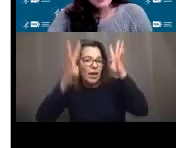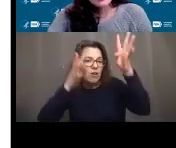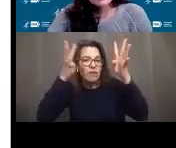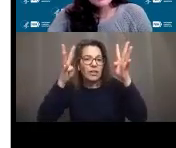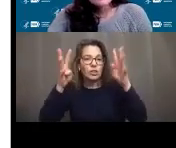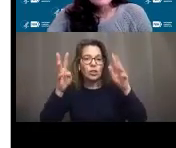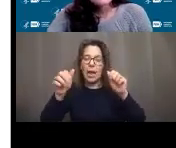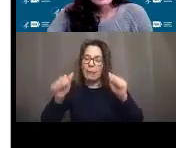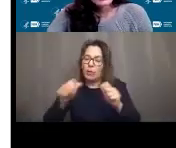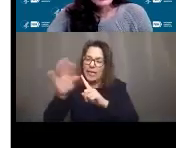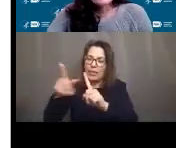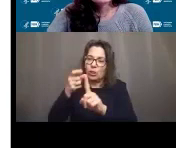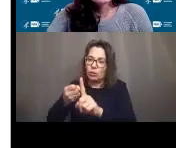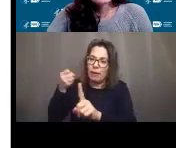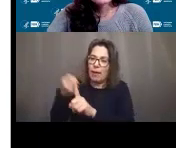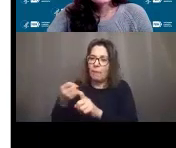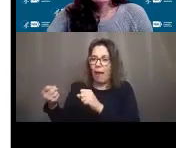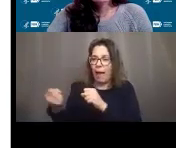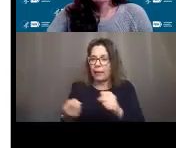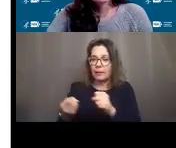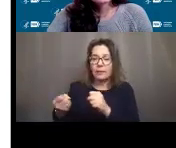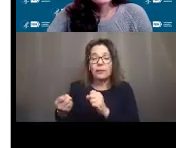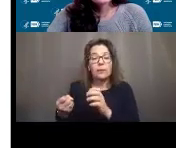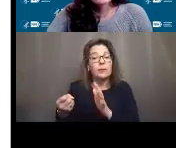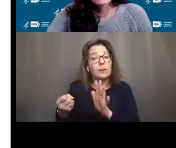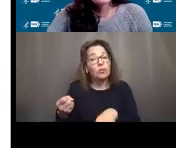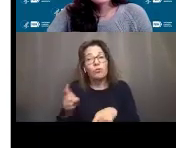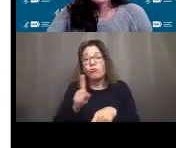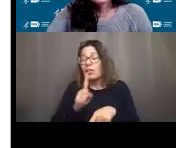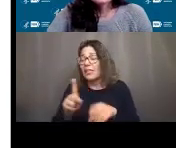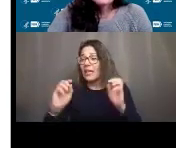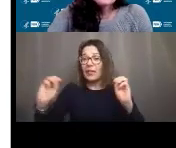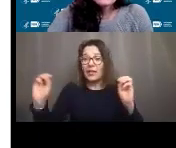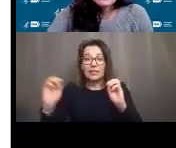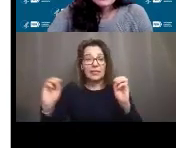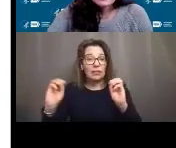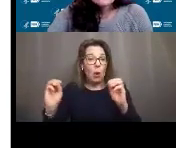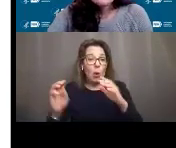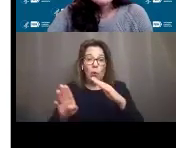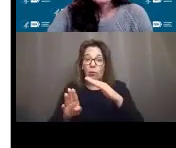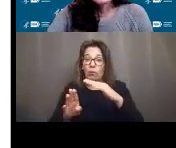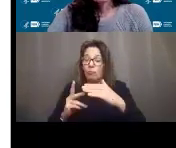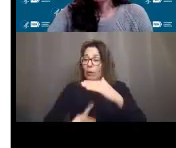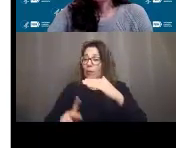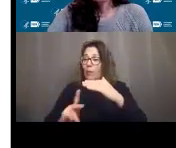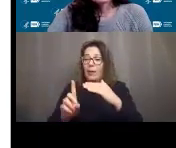There's four different opportunities here. They all have a deadline once a year,